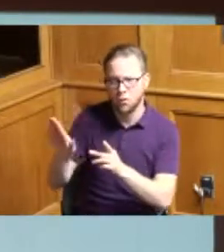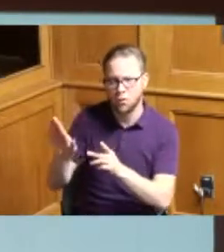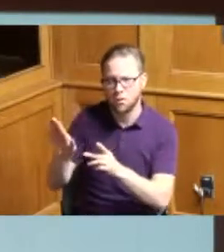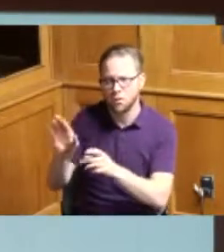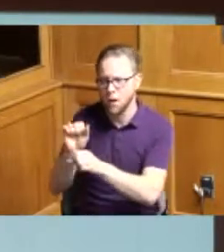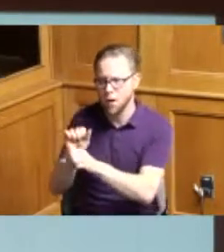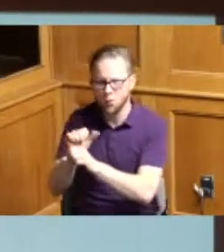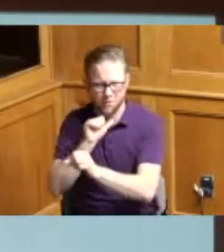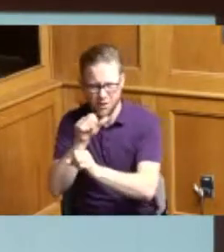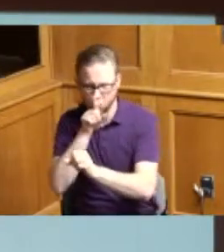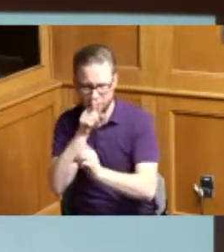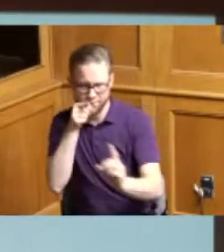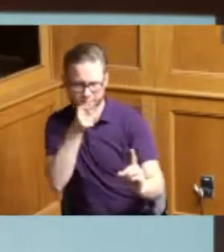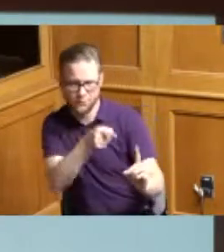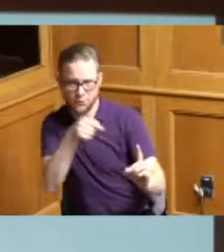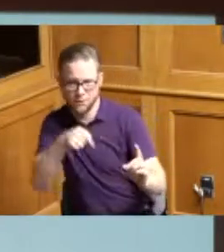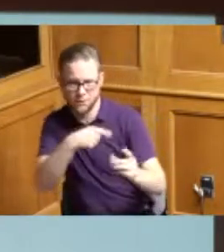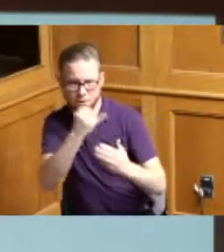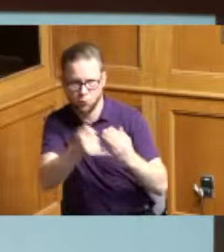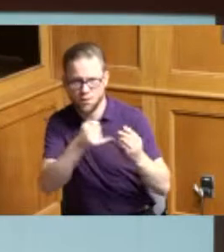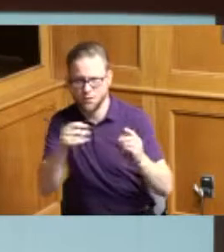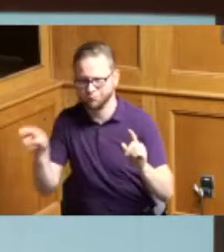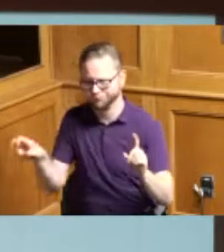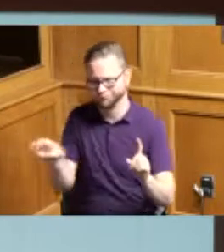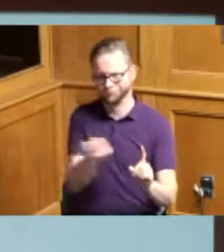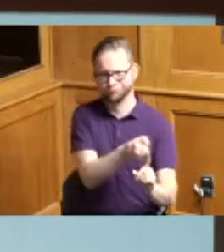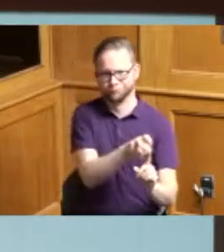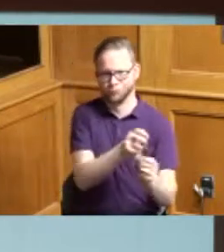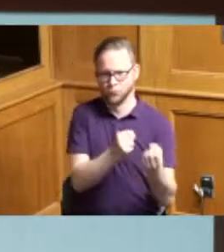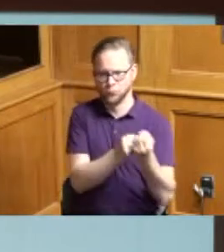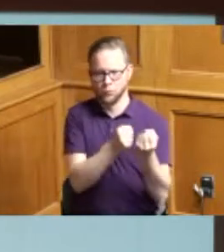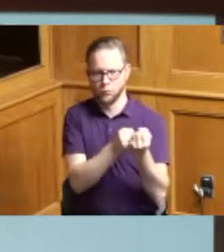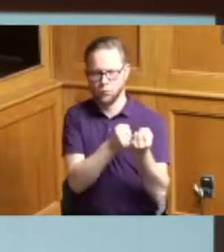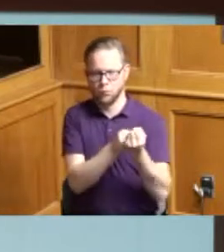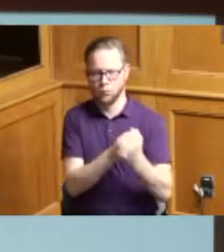specifically on this project that we shifted over to help support this initiative in the way